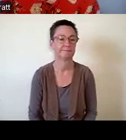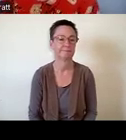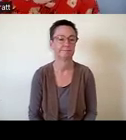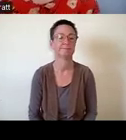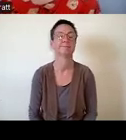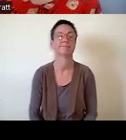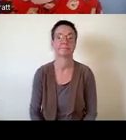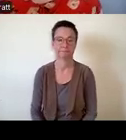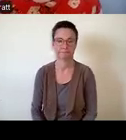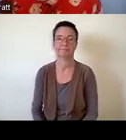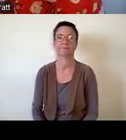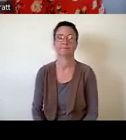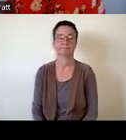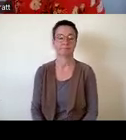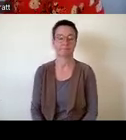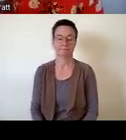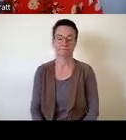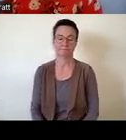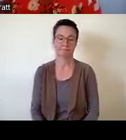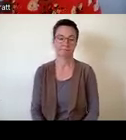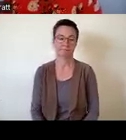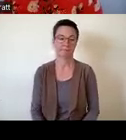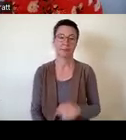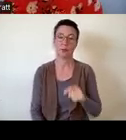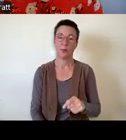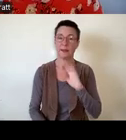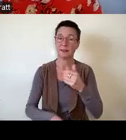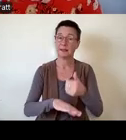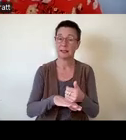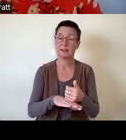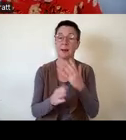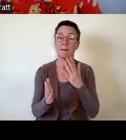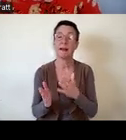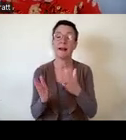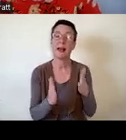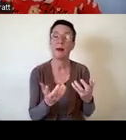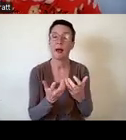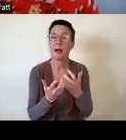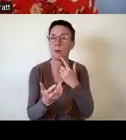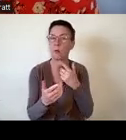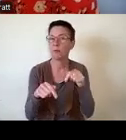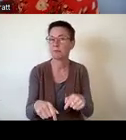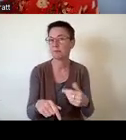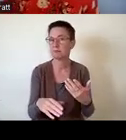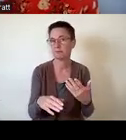We've done the setting-up part. We're on to how the platform works. First of all,